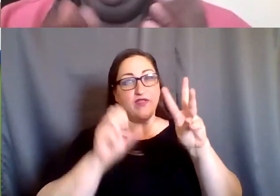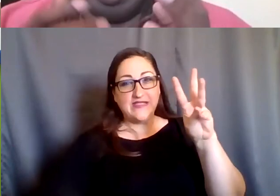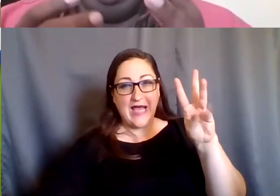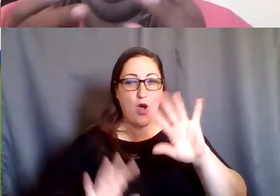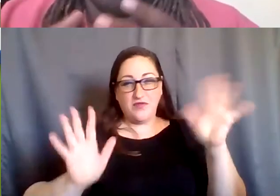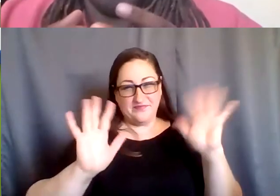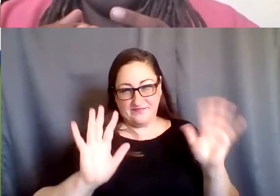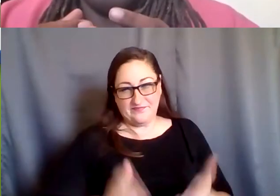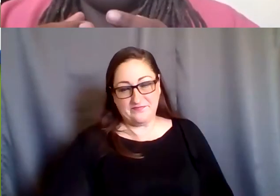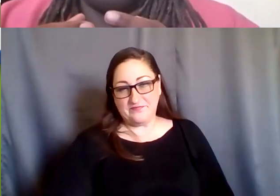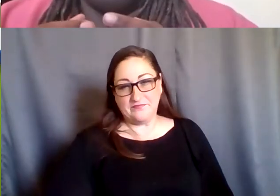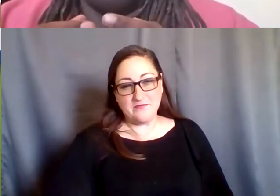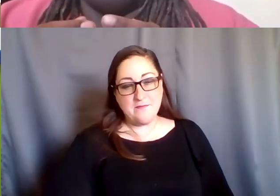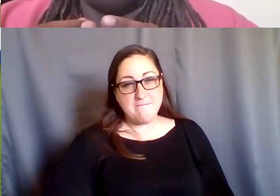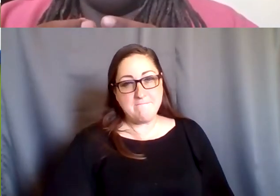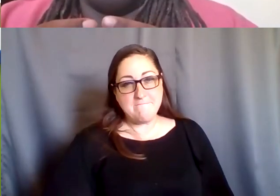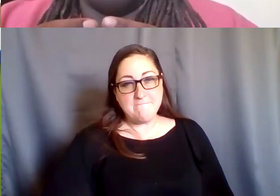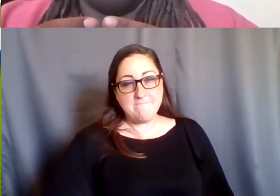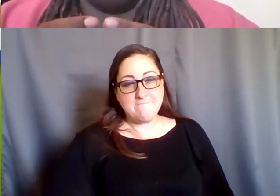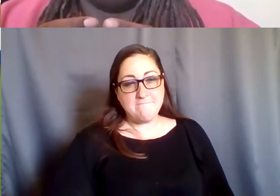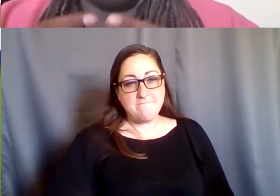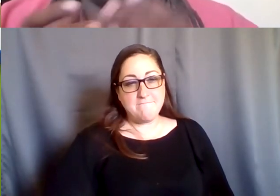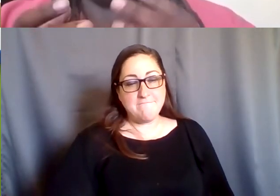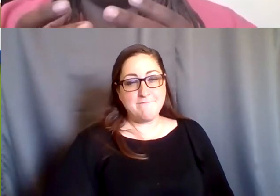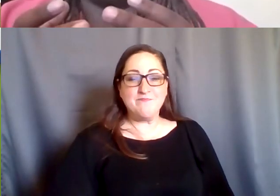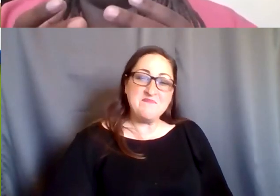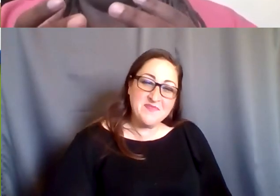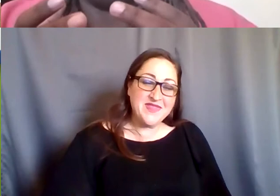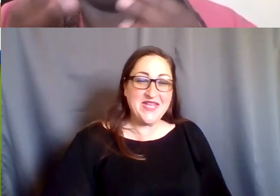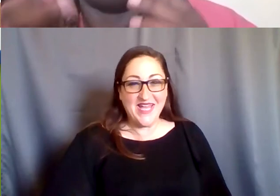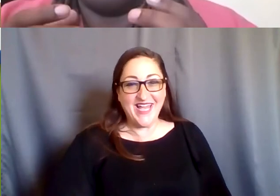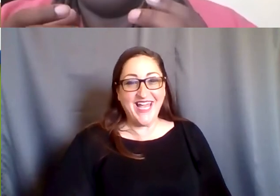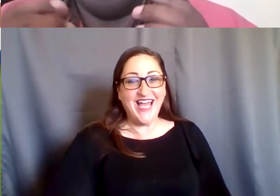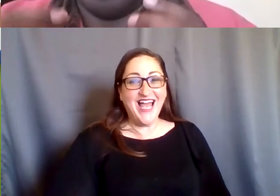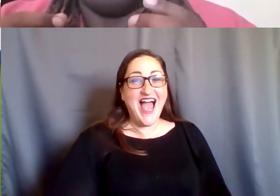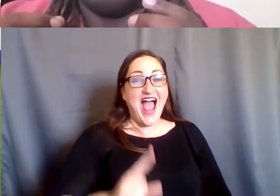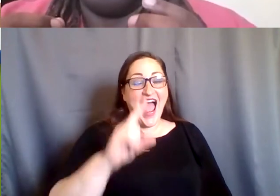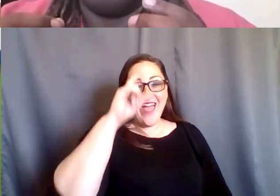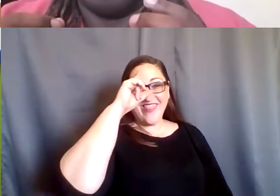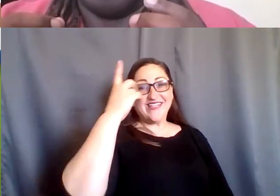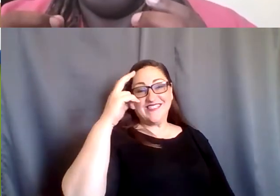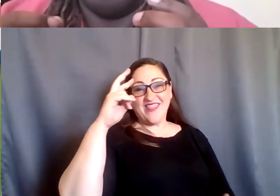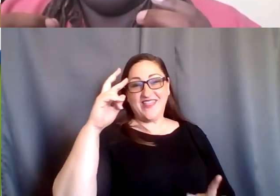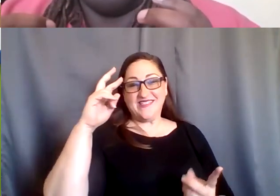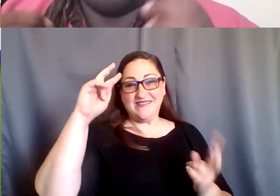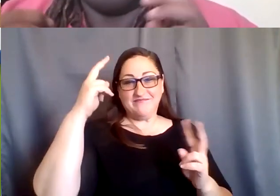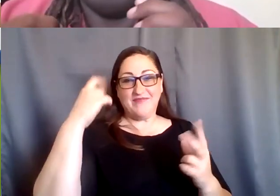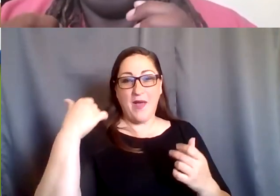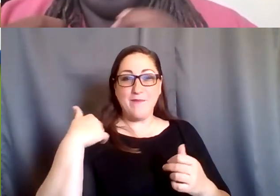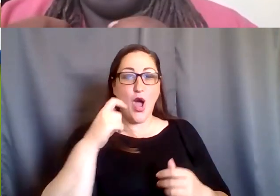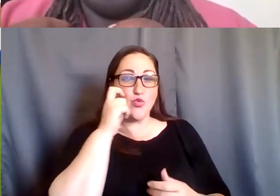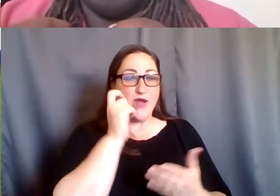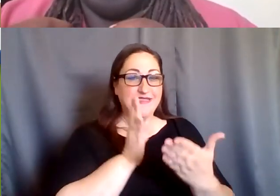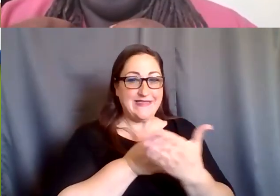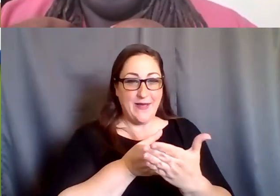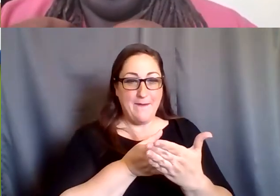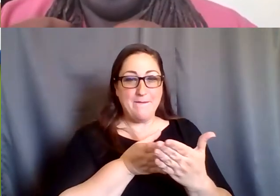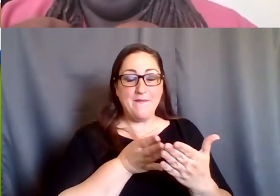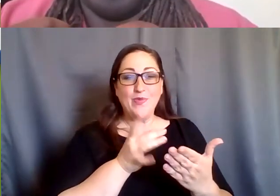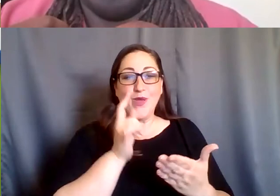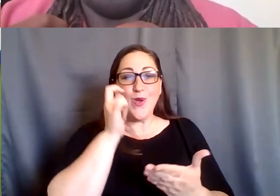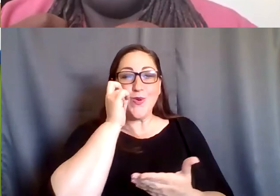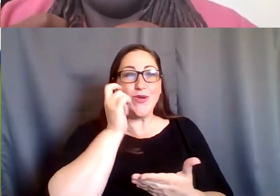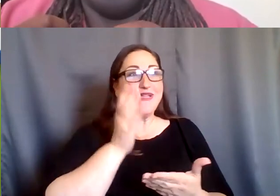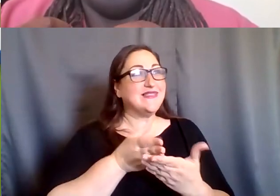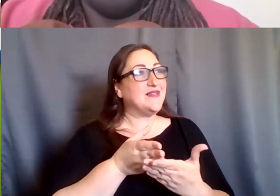I mean—and I think that this perception about racism, too—it’s like racism is more